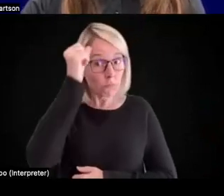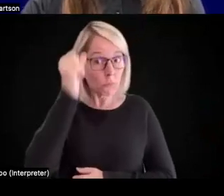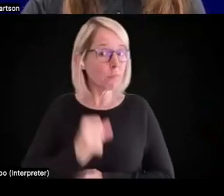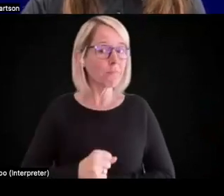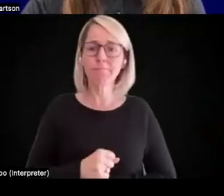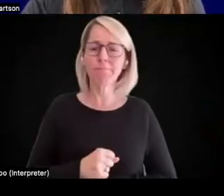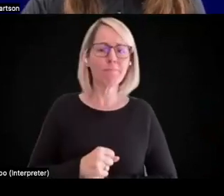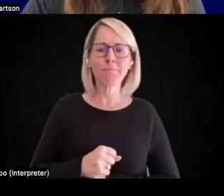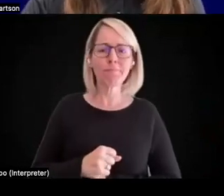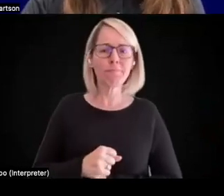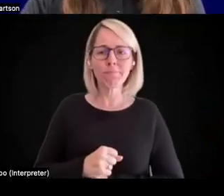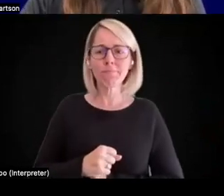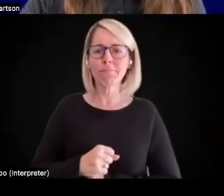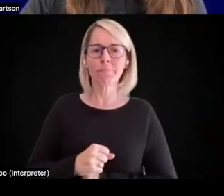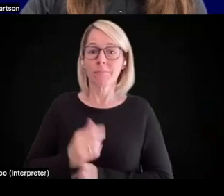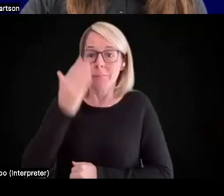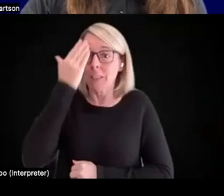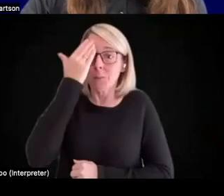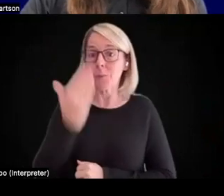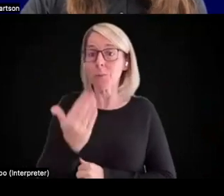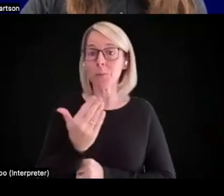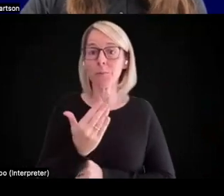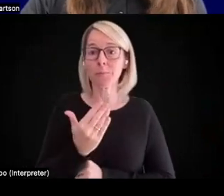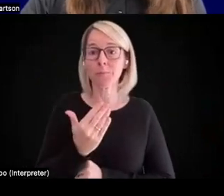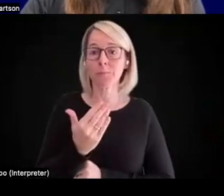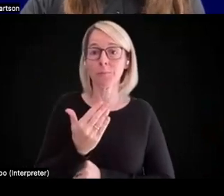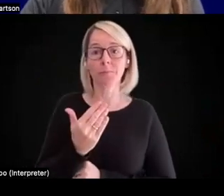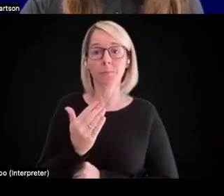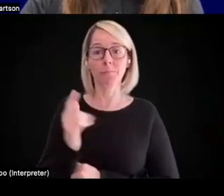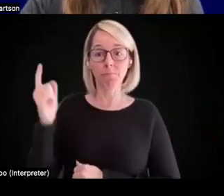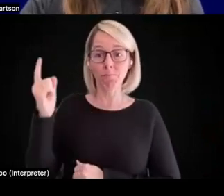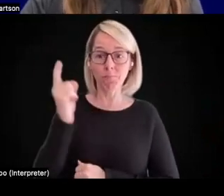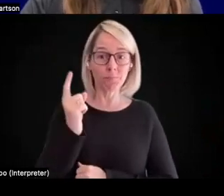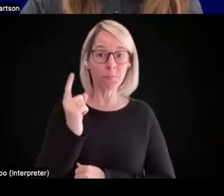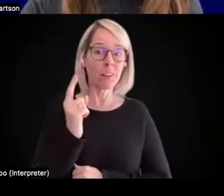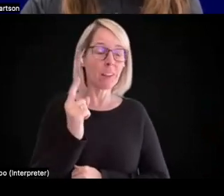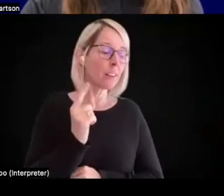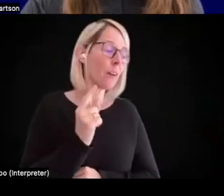has come over to them and they don't know that the caregiver has a concerned expression